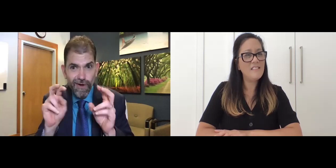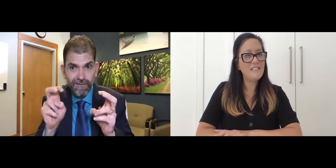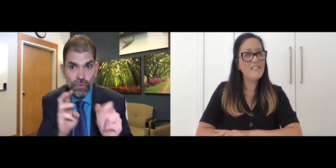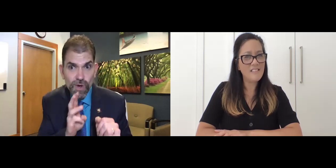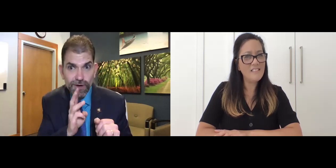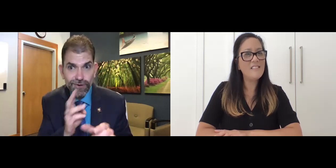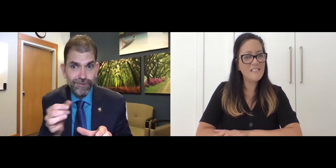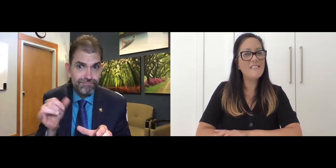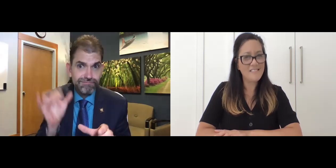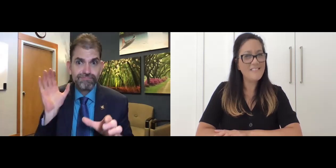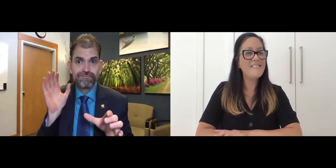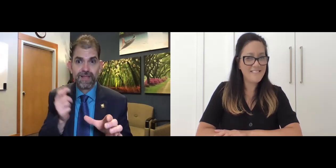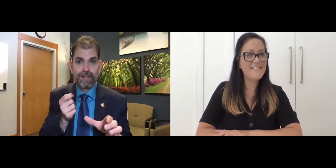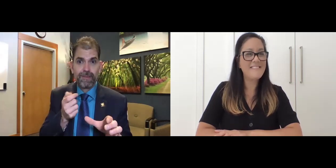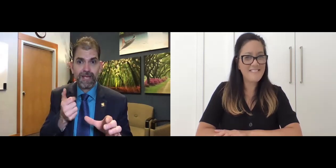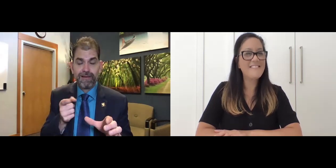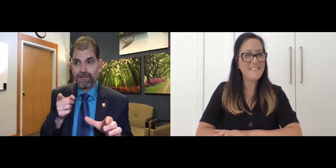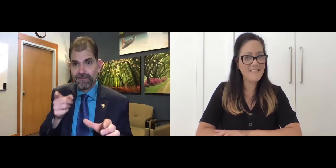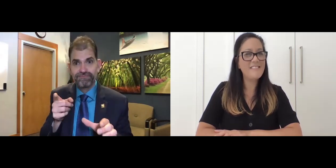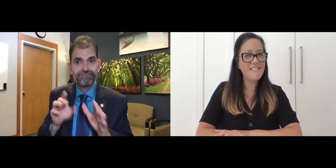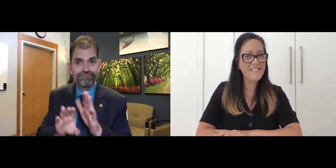doesn't need a lot of water